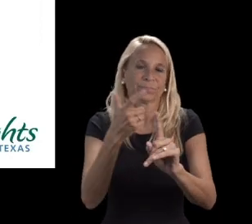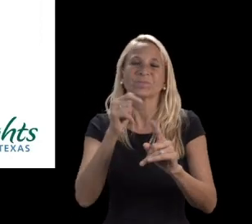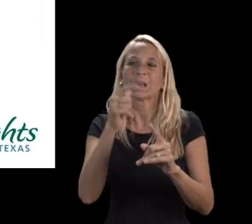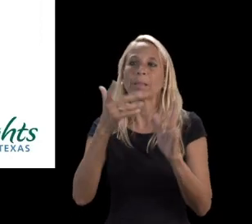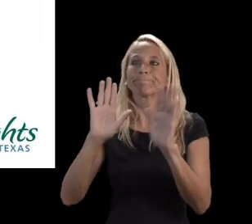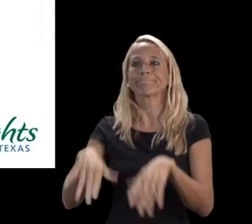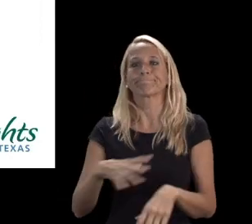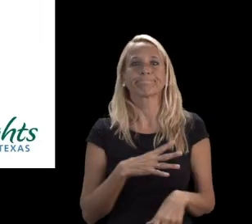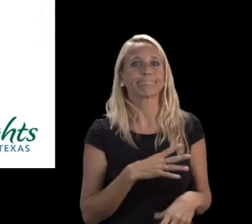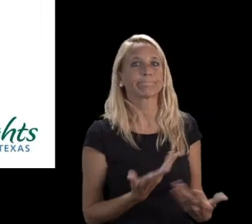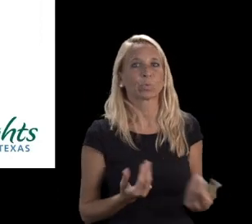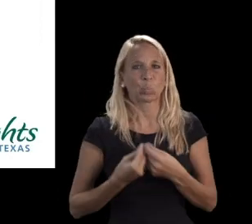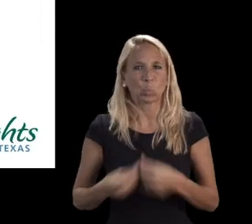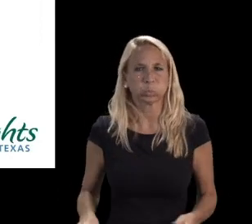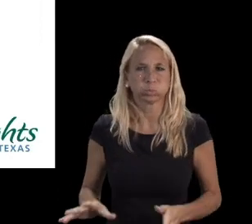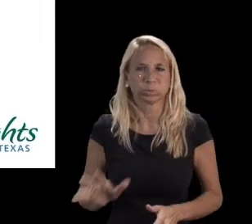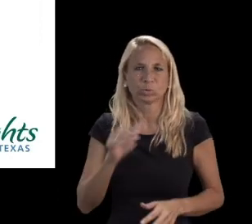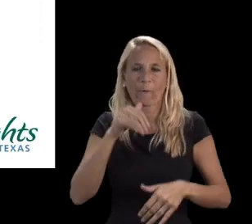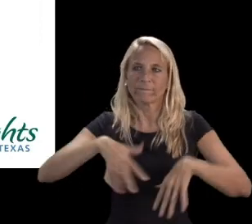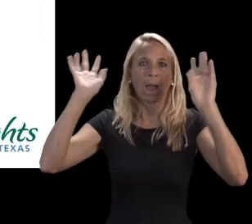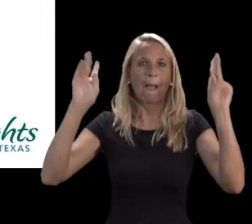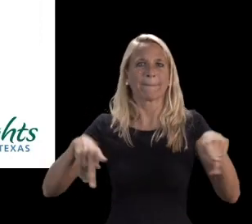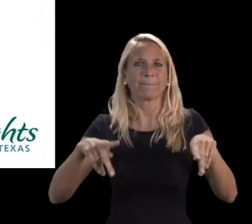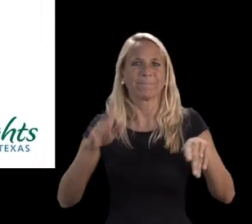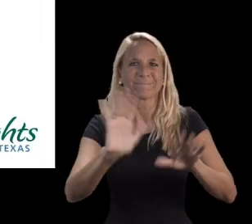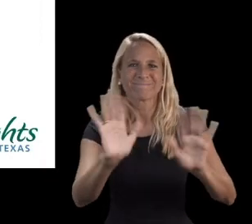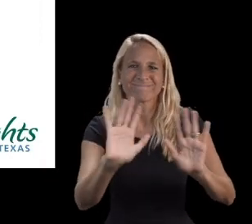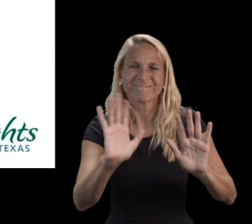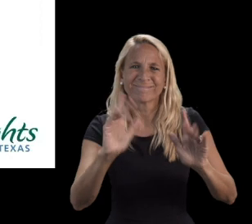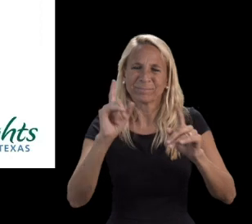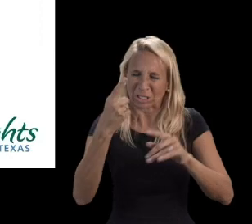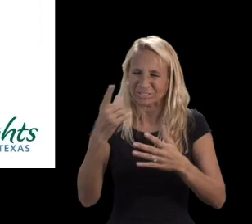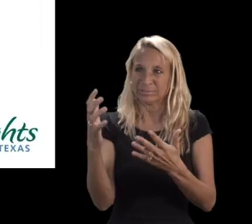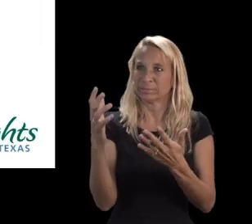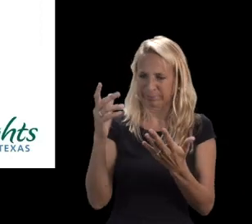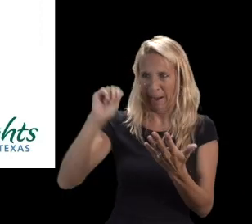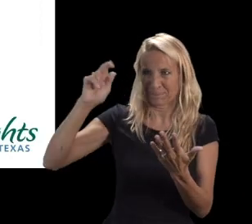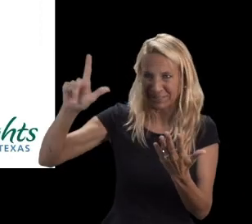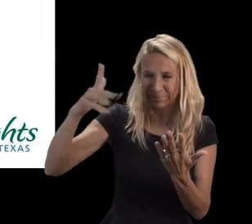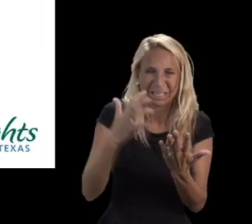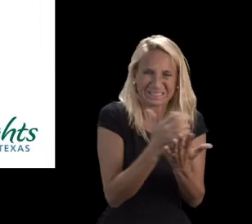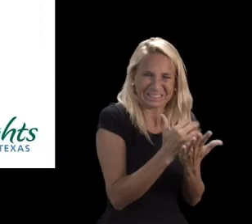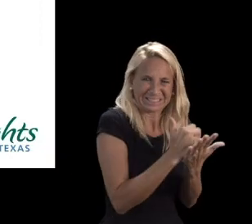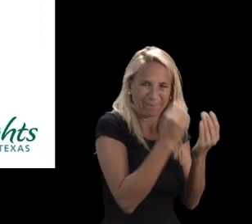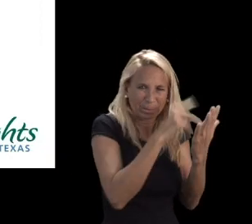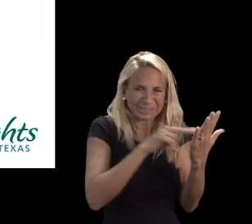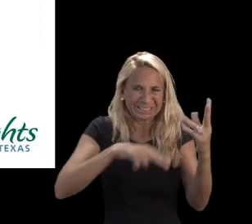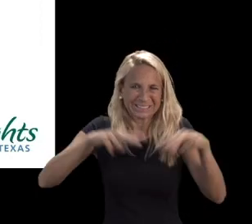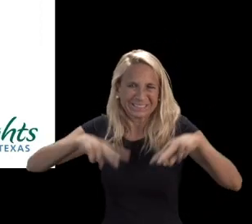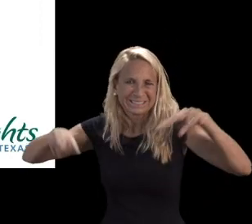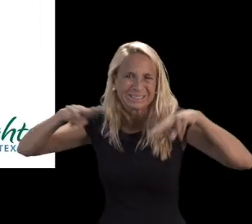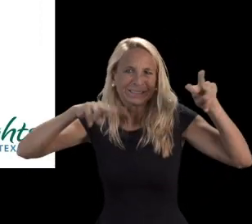Don't give up your right until you know for sure once you've received all the necessary information about the hearing that maybe this wasn't the right decision,